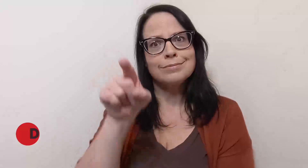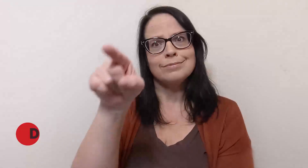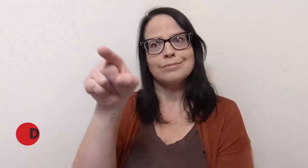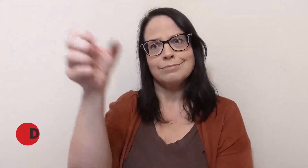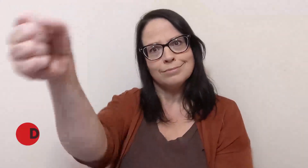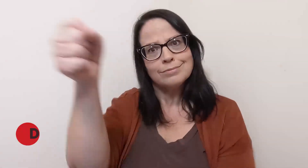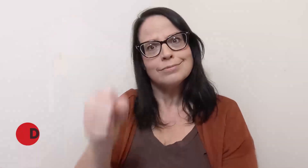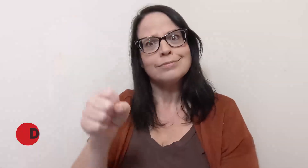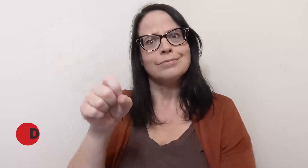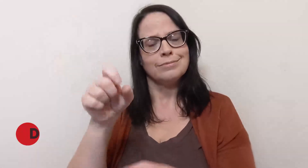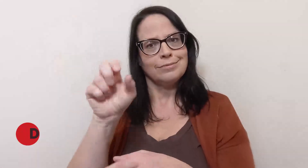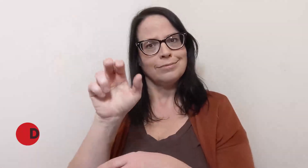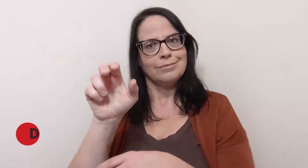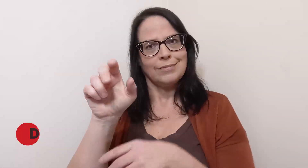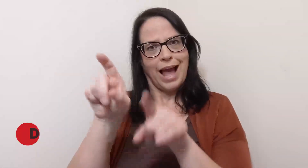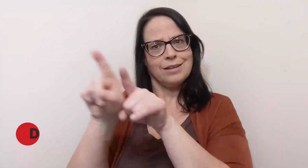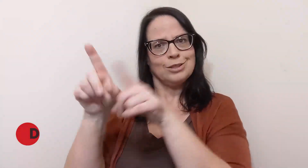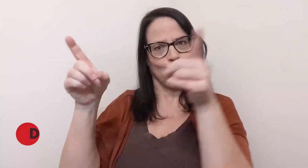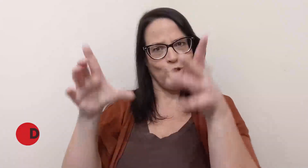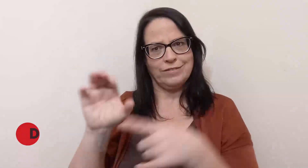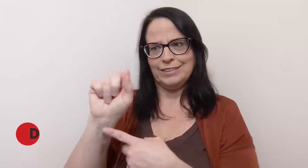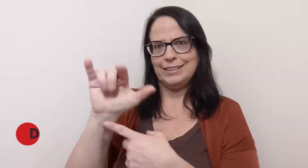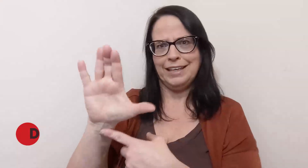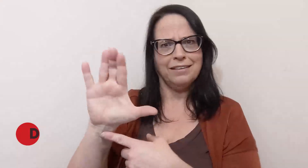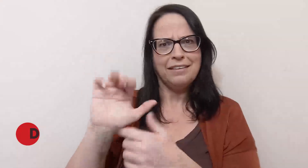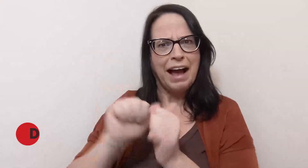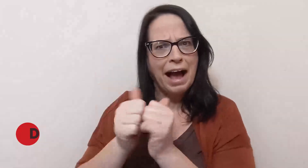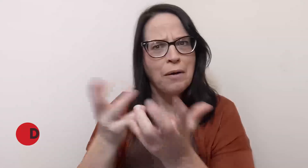[ROBYN]: How did you get your current position with SLIC?